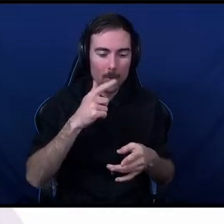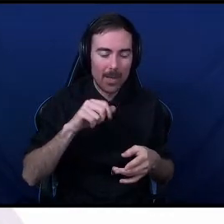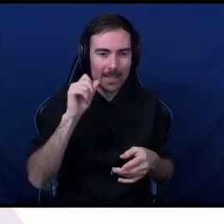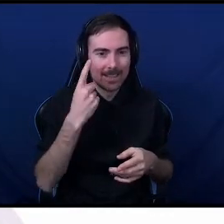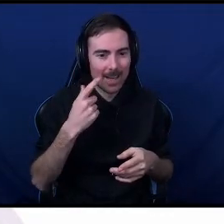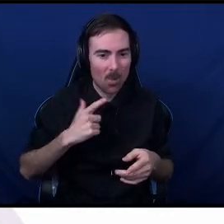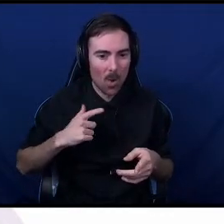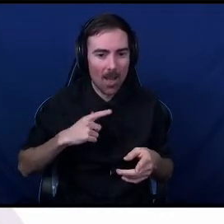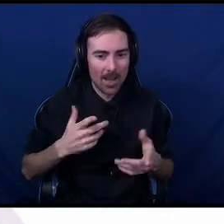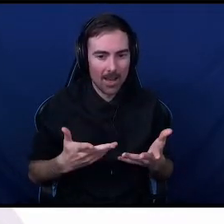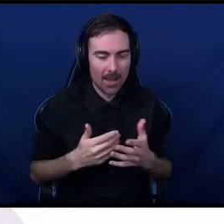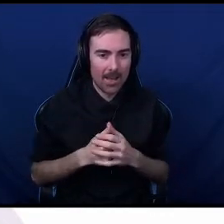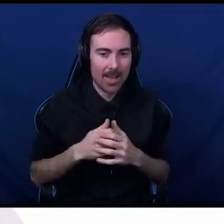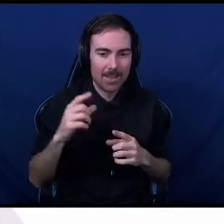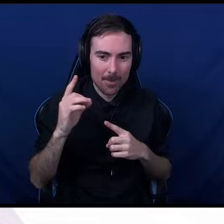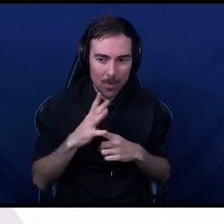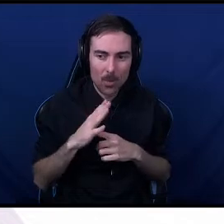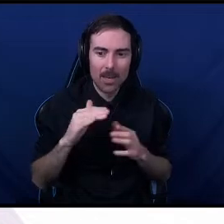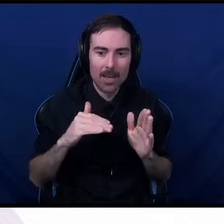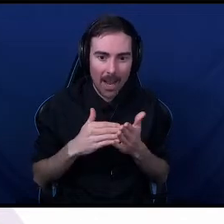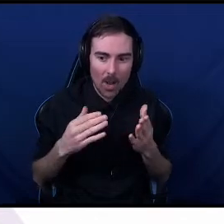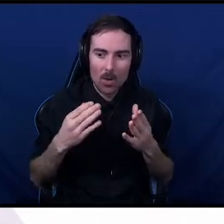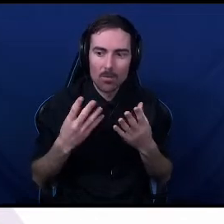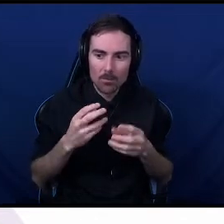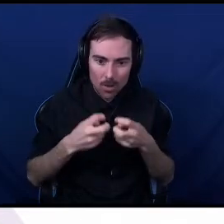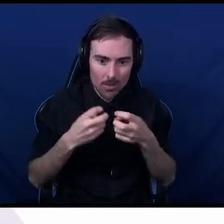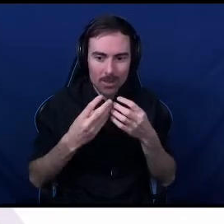these things are important to solve, right? So I think if we